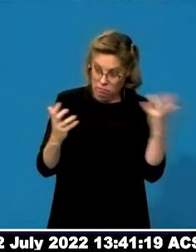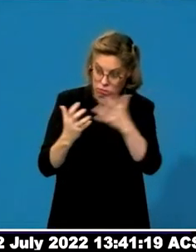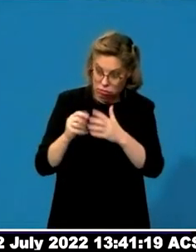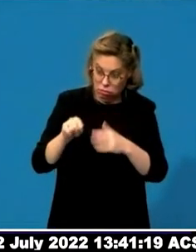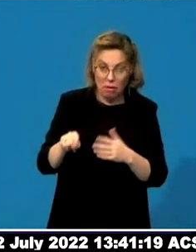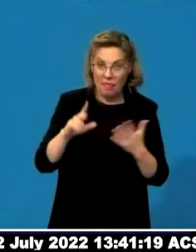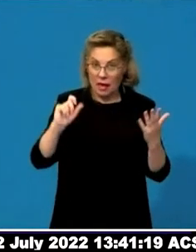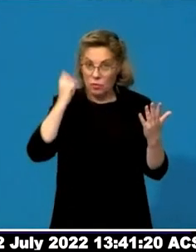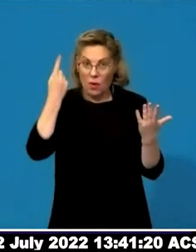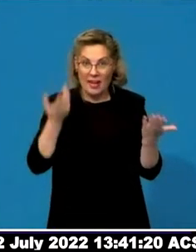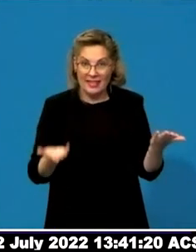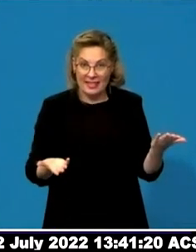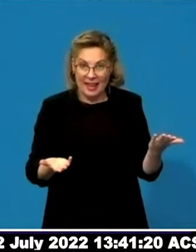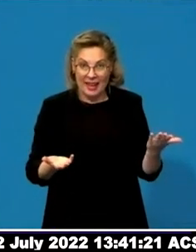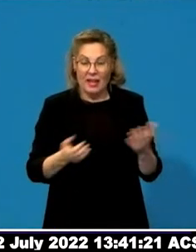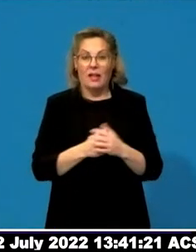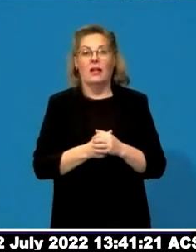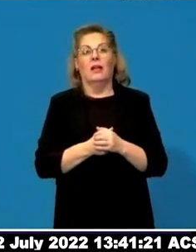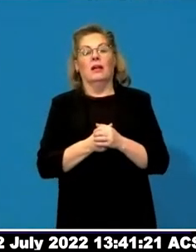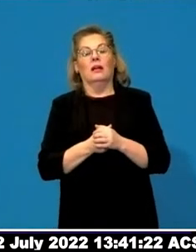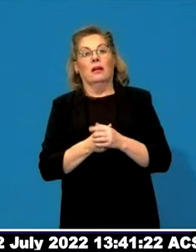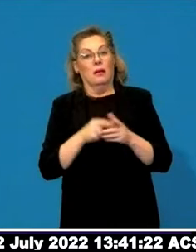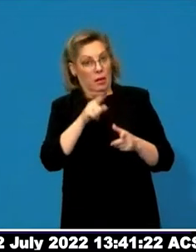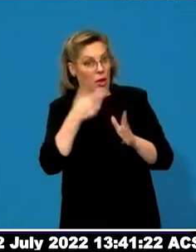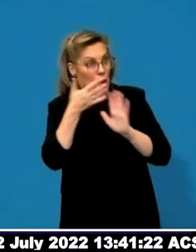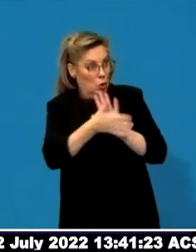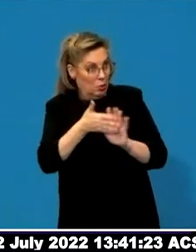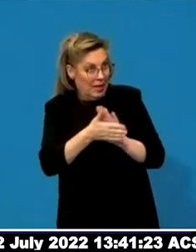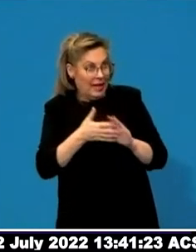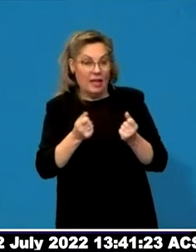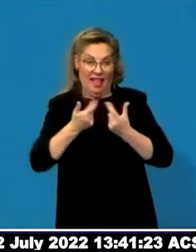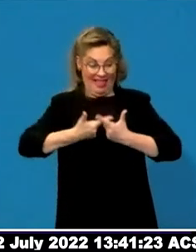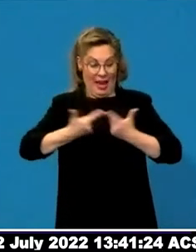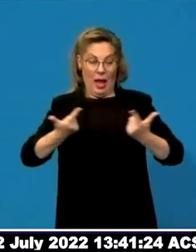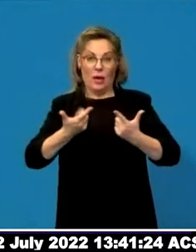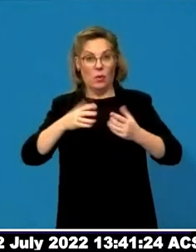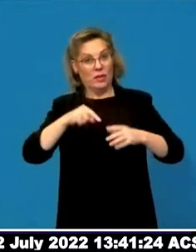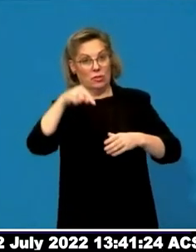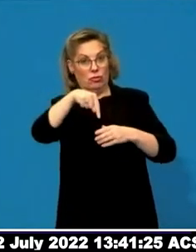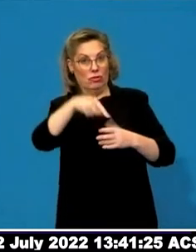Yeah, big barrier. MS McMAHON: - for making plans. Making proper plans. Yes, to make a proper plan.